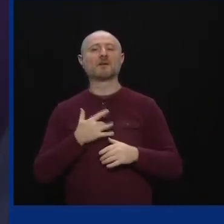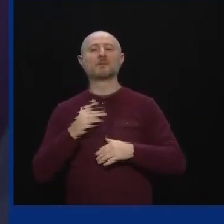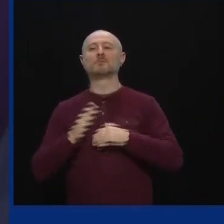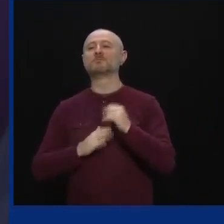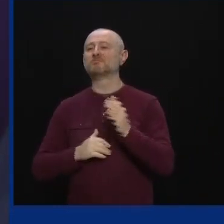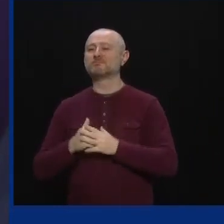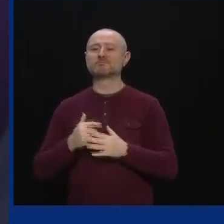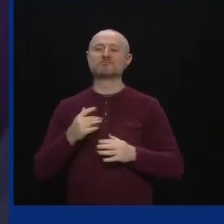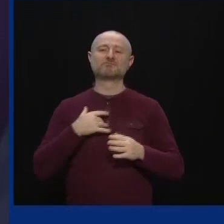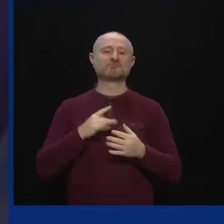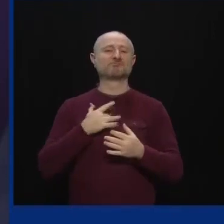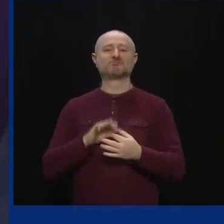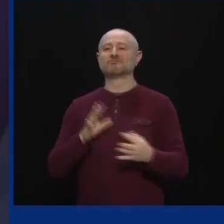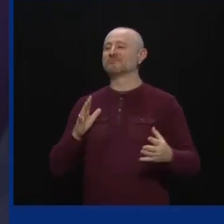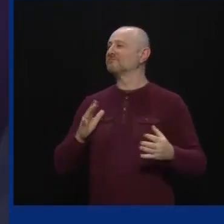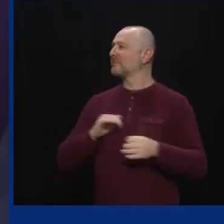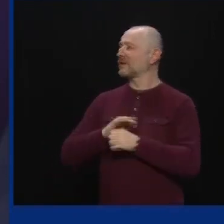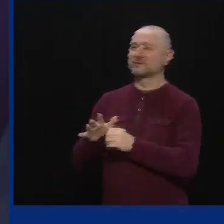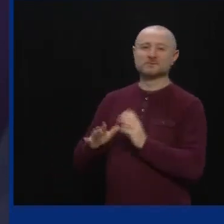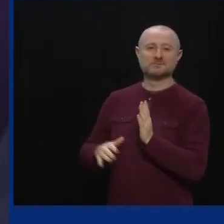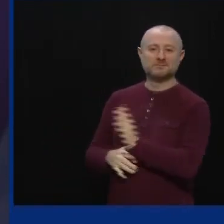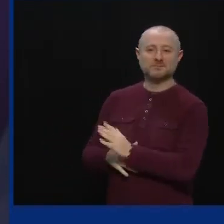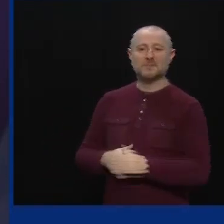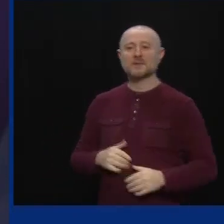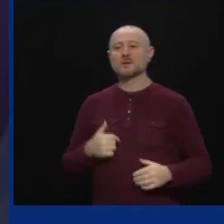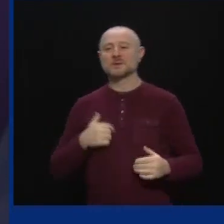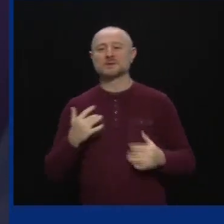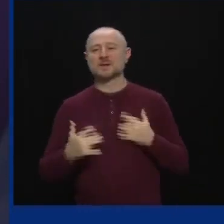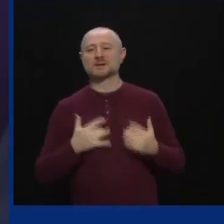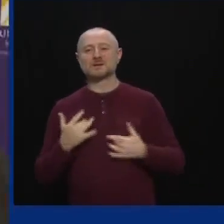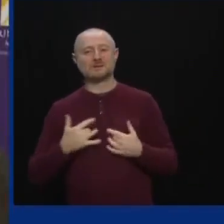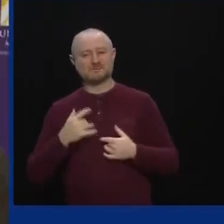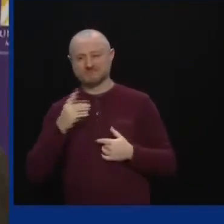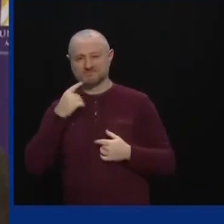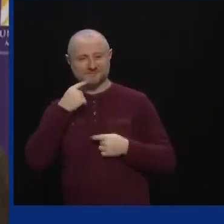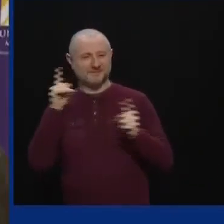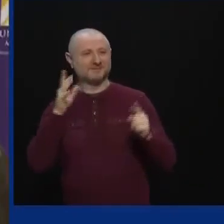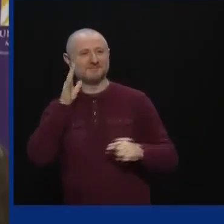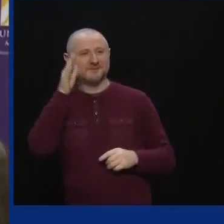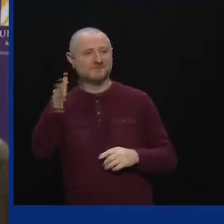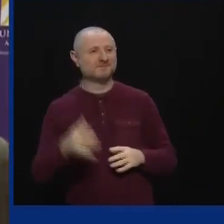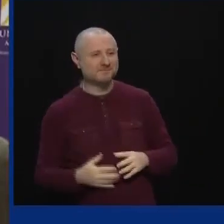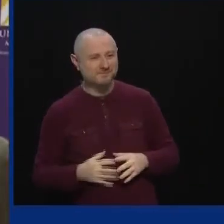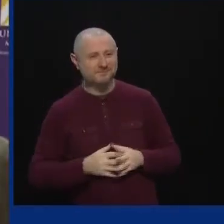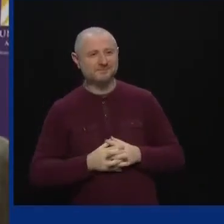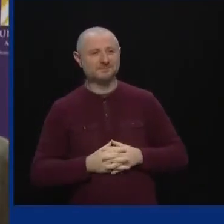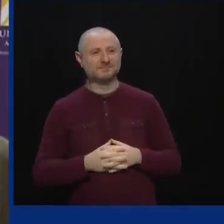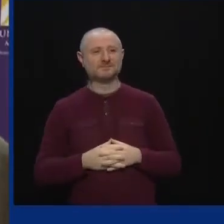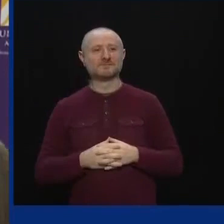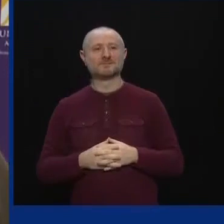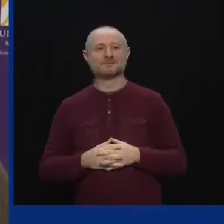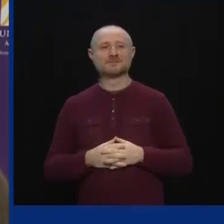IN MY OPINION, THE SHORTER THE BETTER TO ALLOW PEOPLE TO FEEL LIBERATED FROM THIS PANDEMIC.